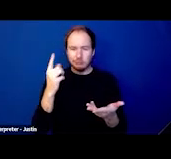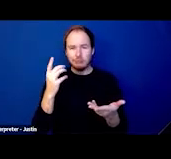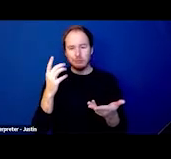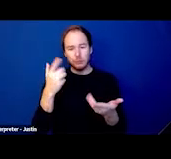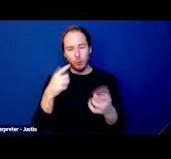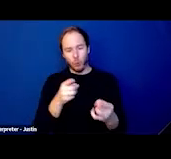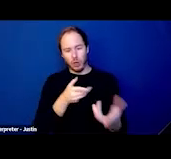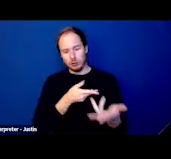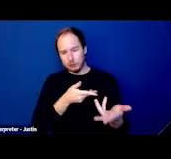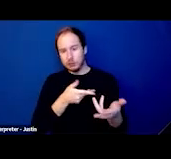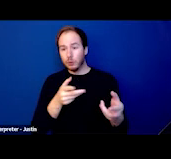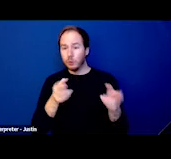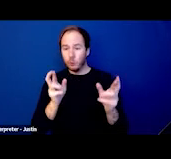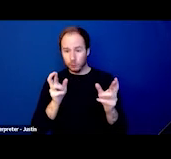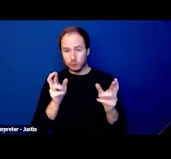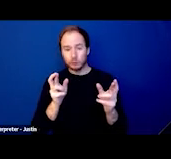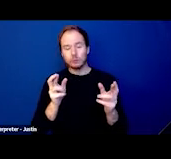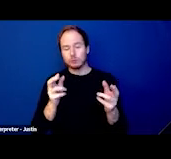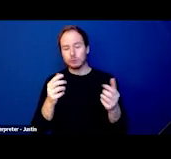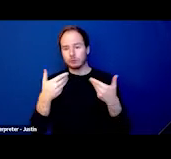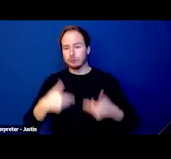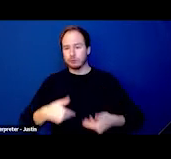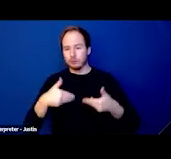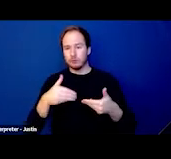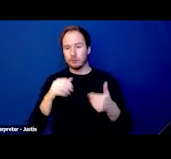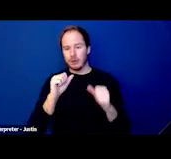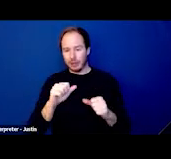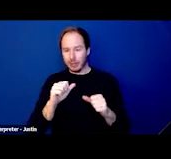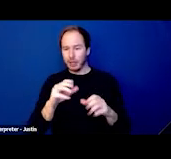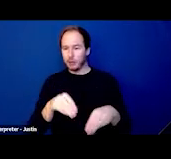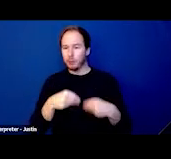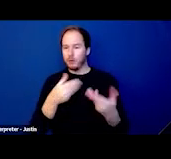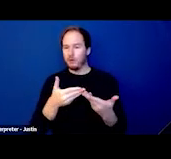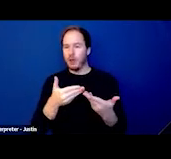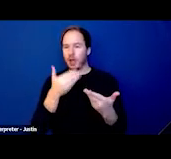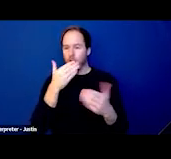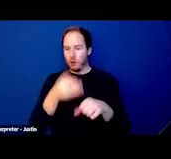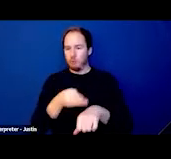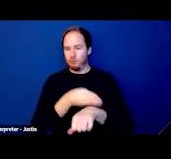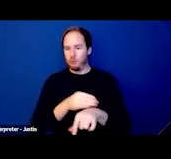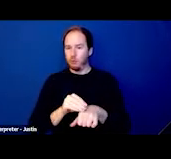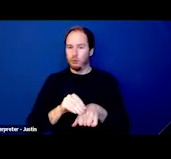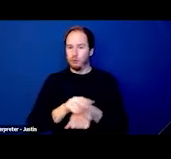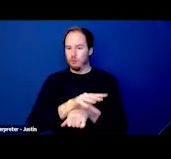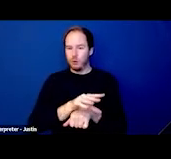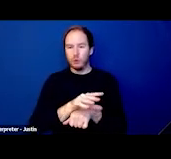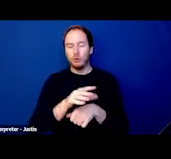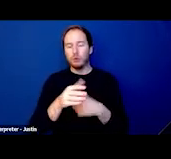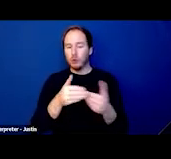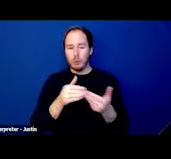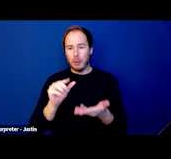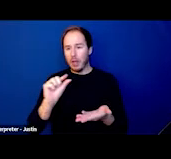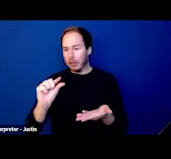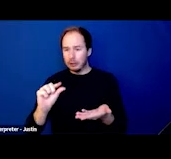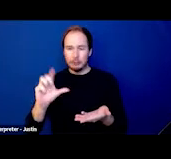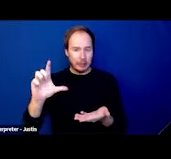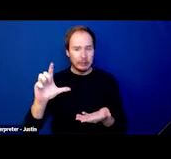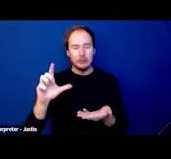the hope is that you're going to be able to make positive behavioral changes no matter how big or small, while you're building that rapport,